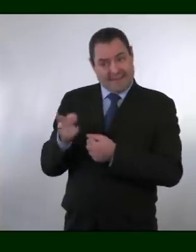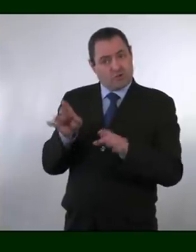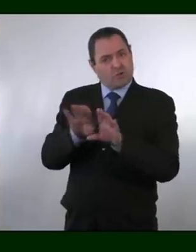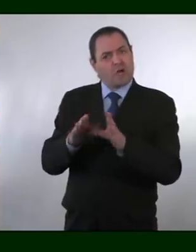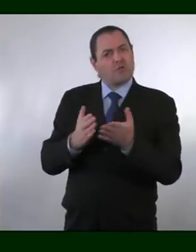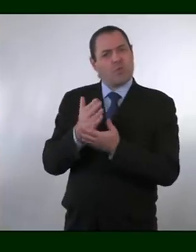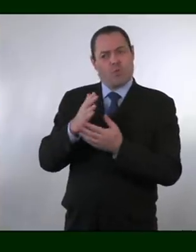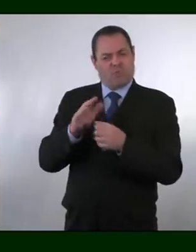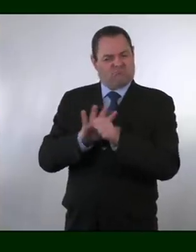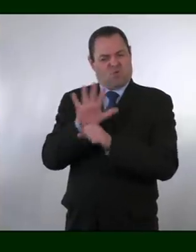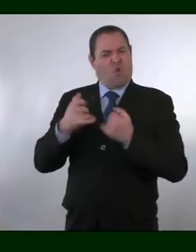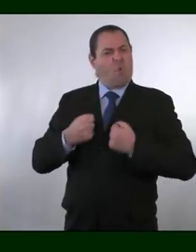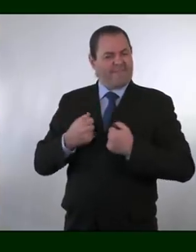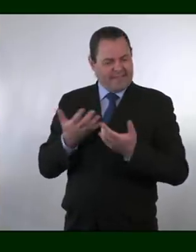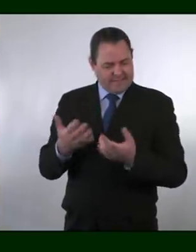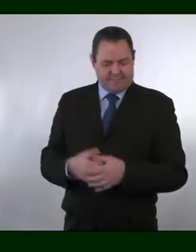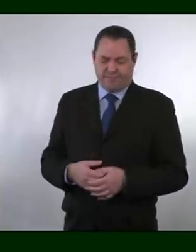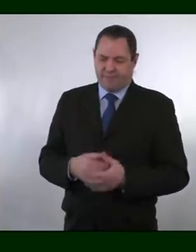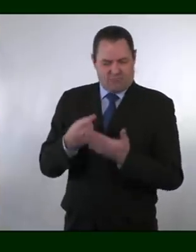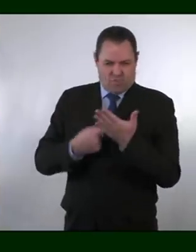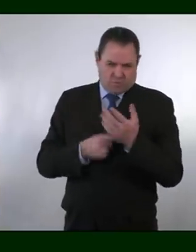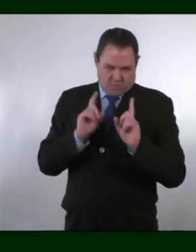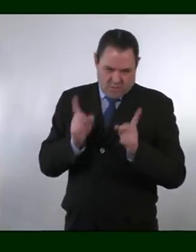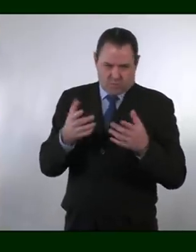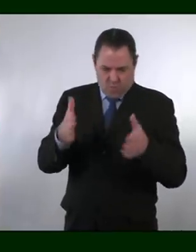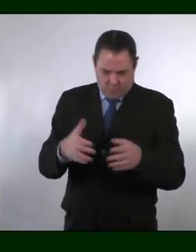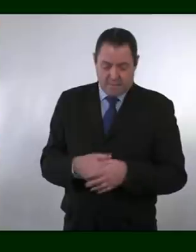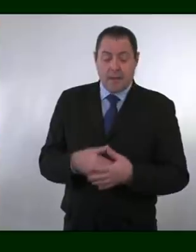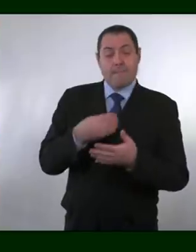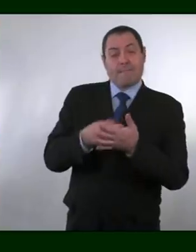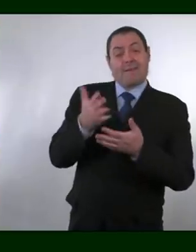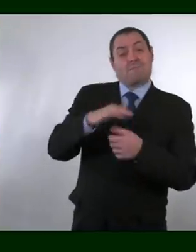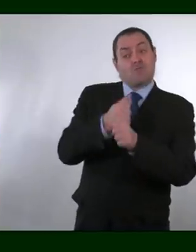the very welcome financial support provided by the Government, they are concerned that supermarkets